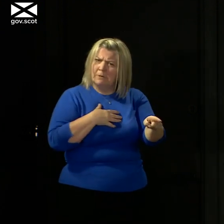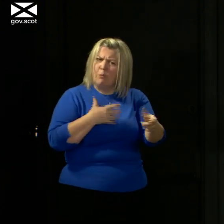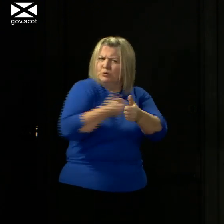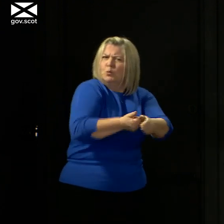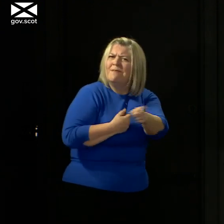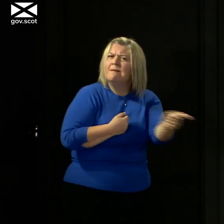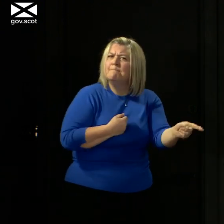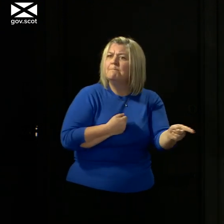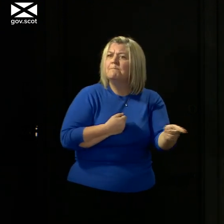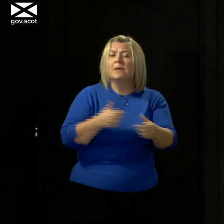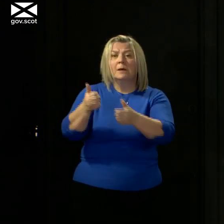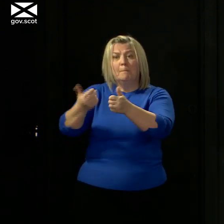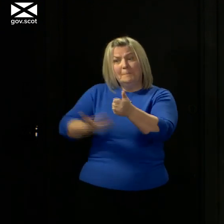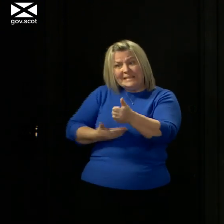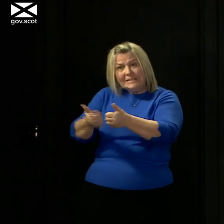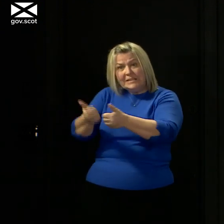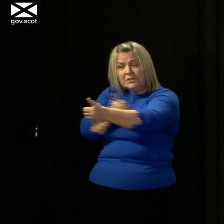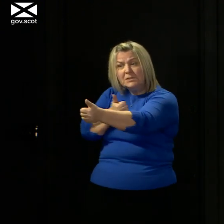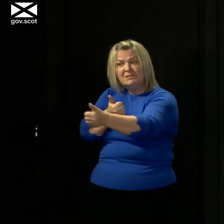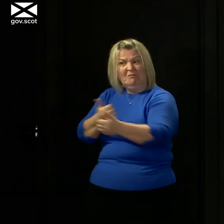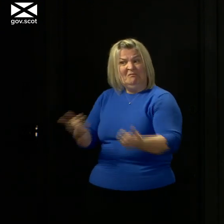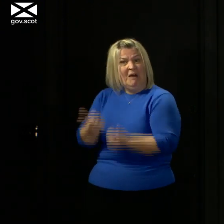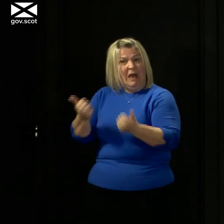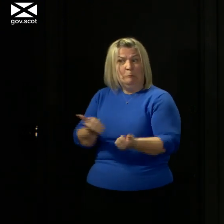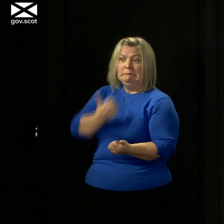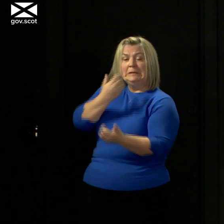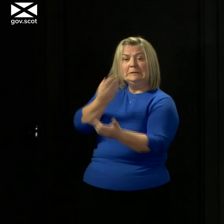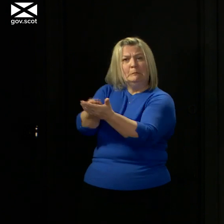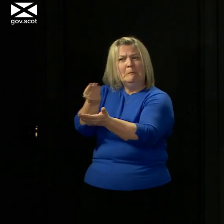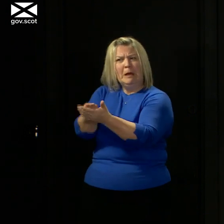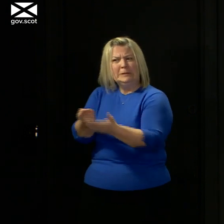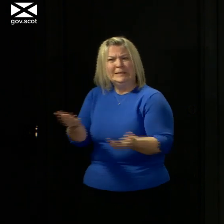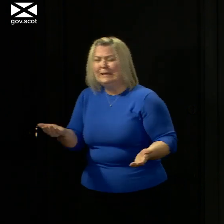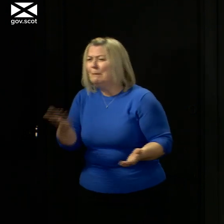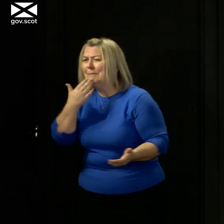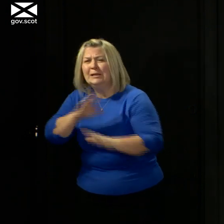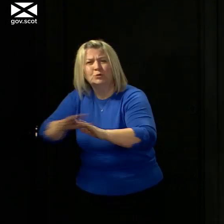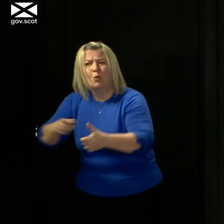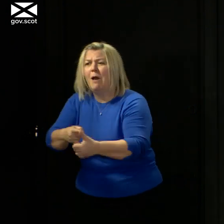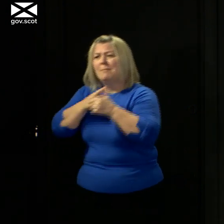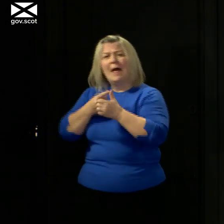grants we are making available or some of the weight of support that's coming through the UK government then then don't apply for it because we want as